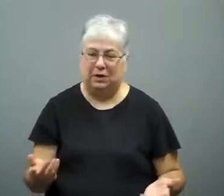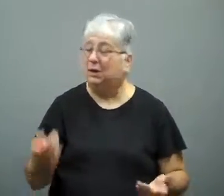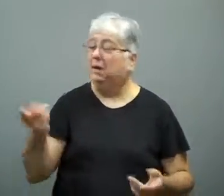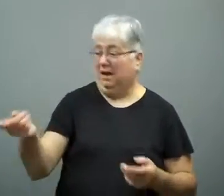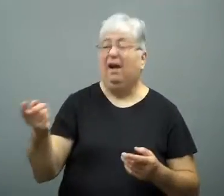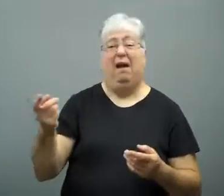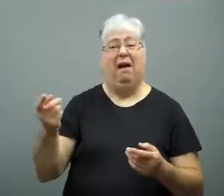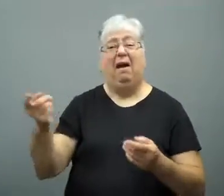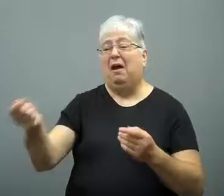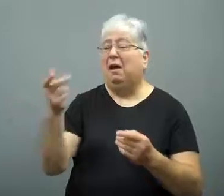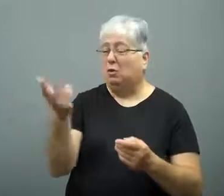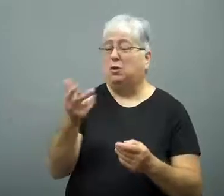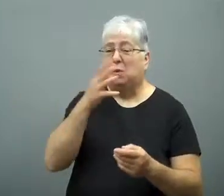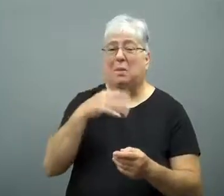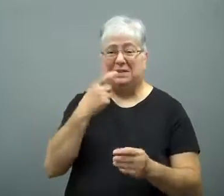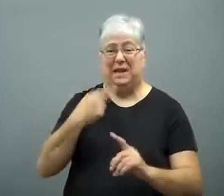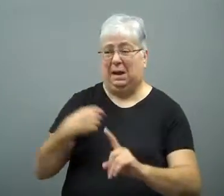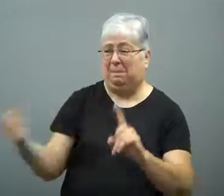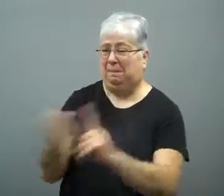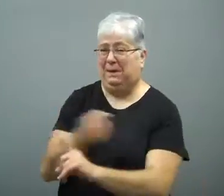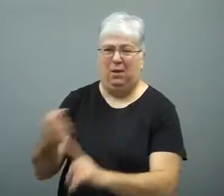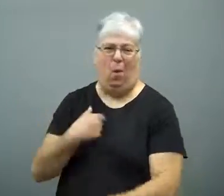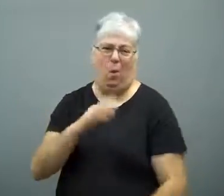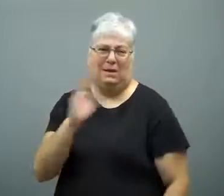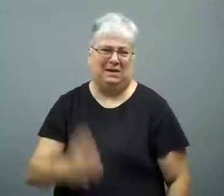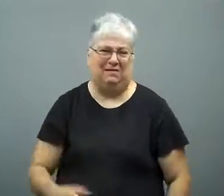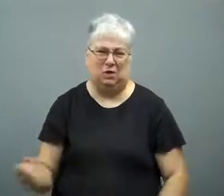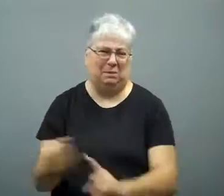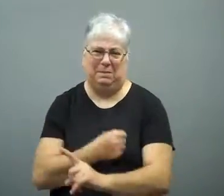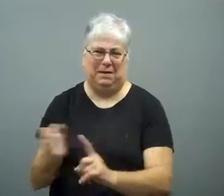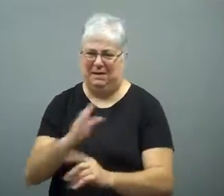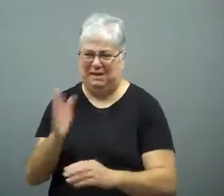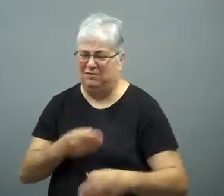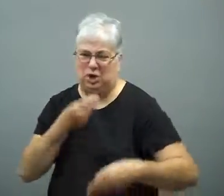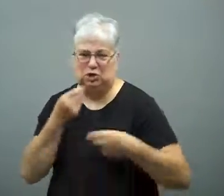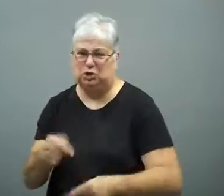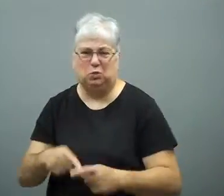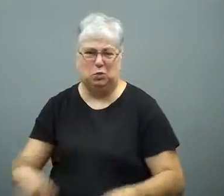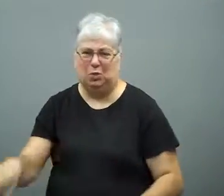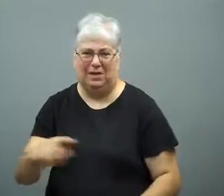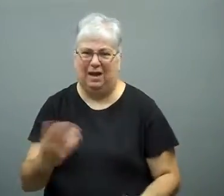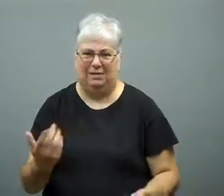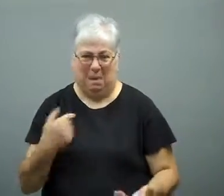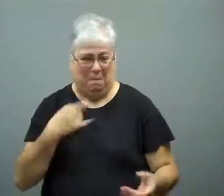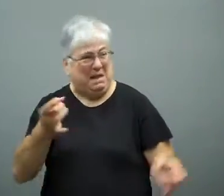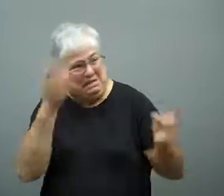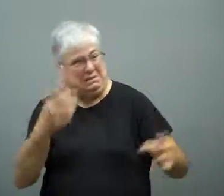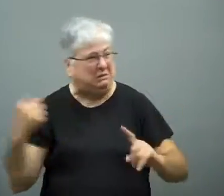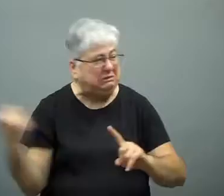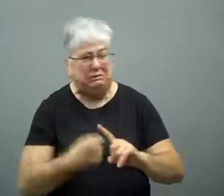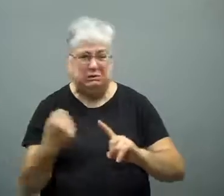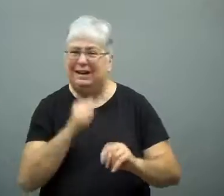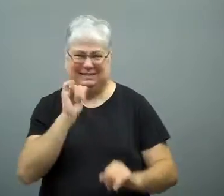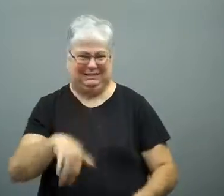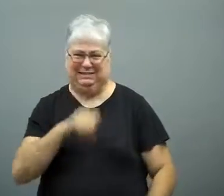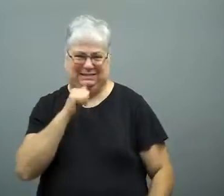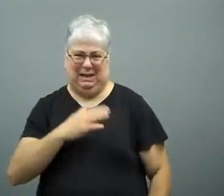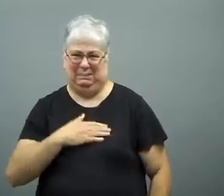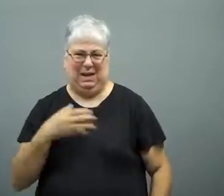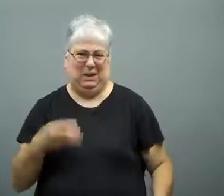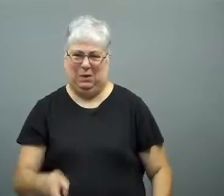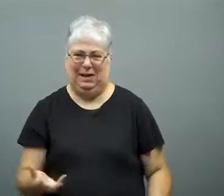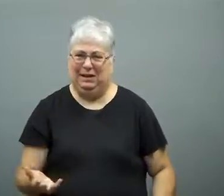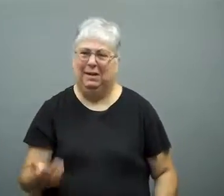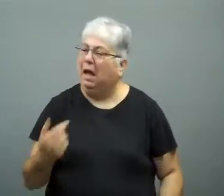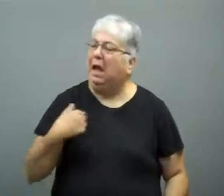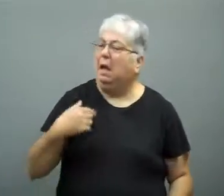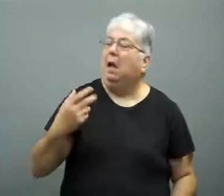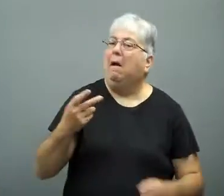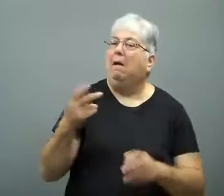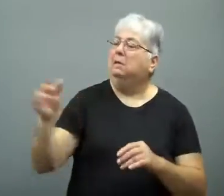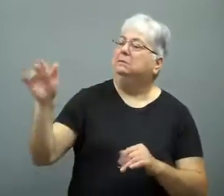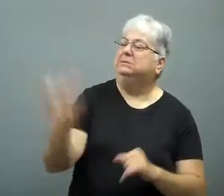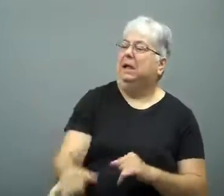He denied being the kind of person who would beat and torture the women.